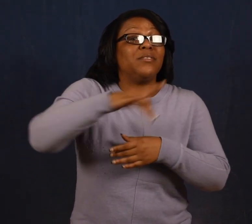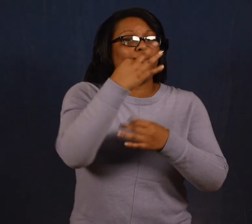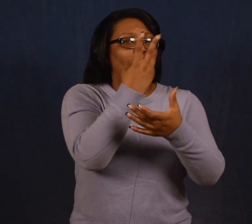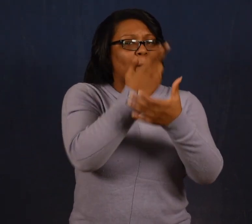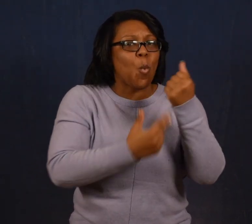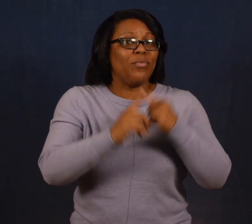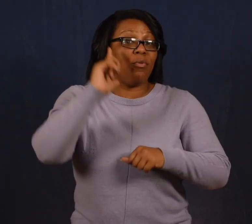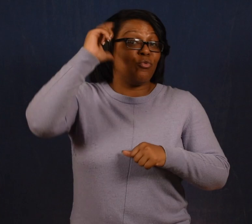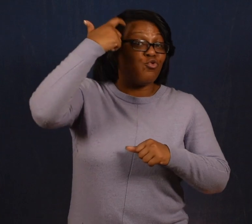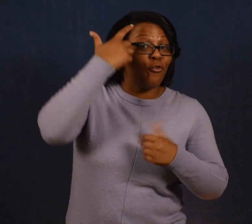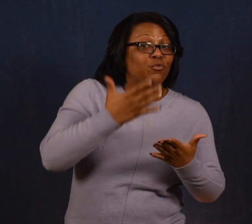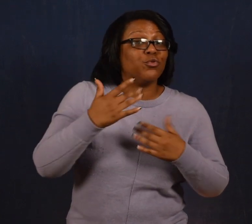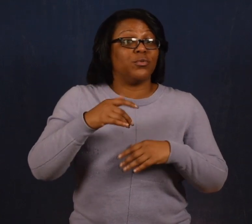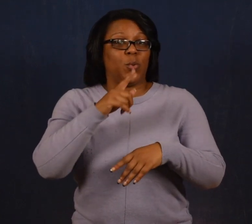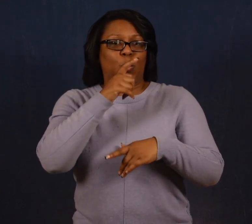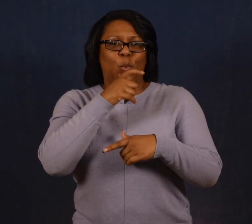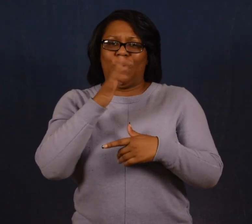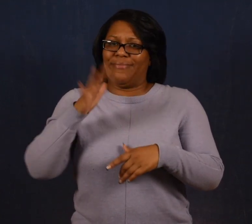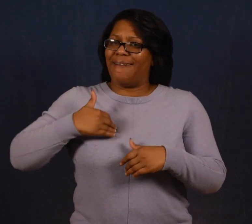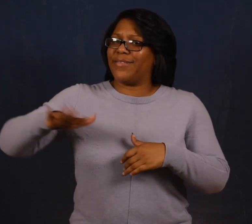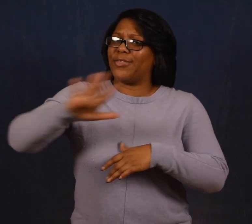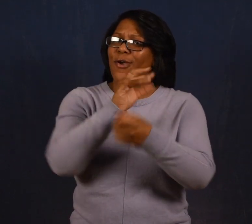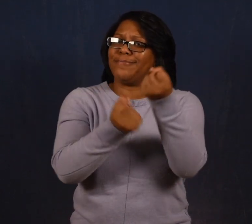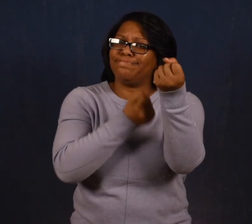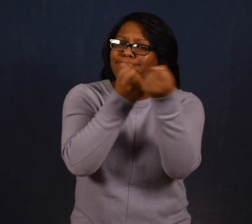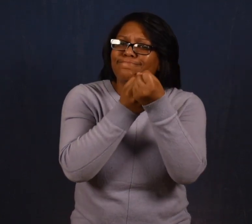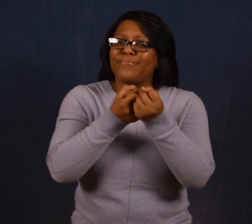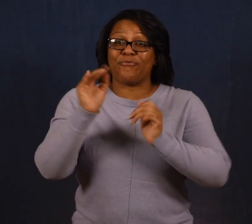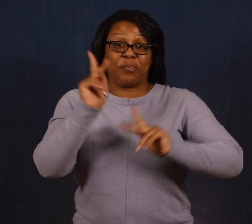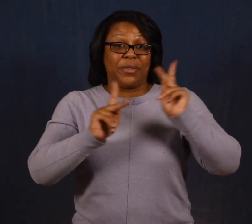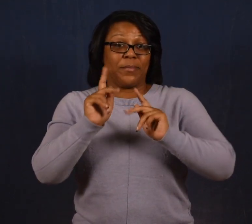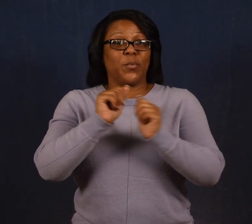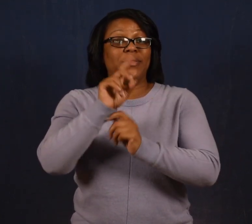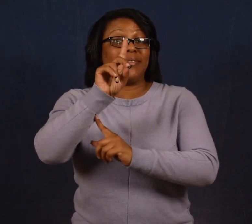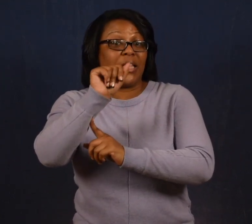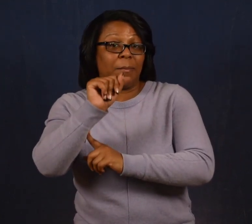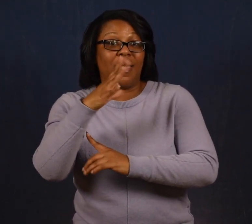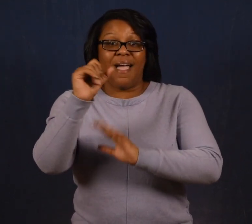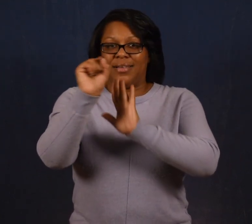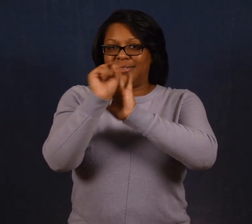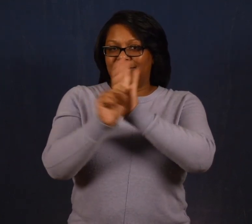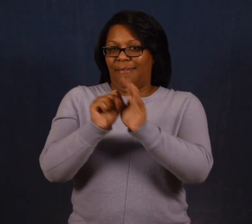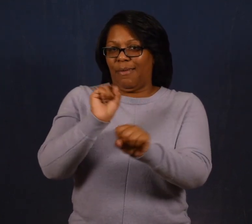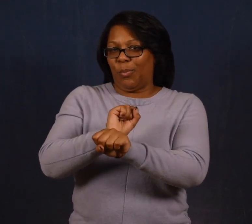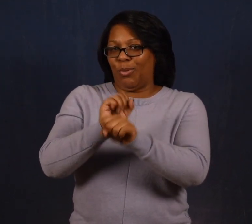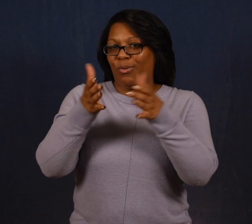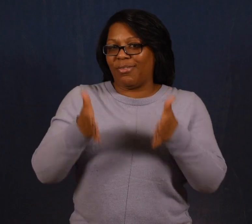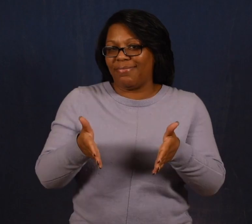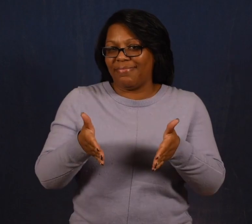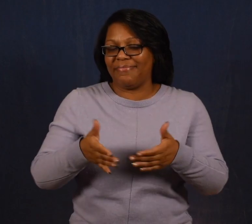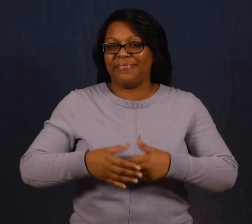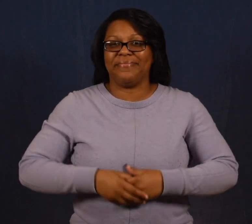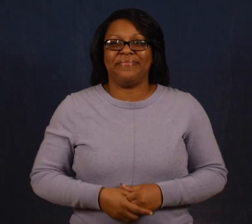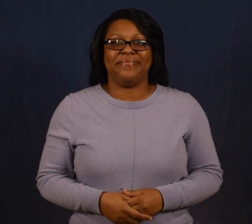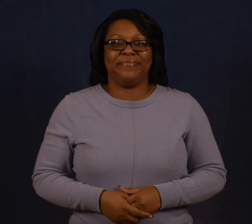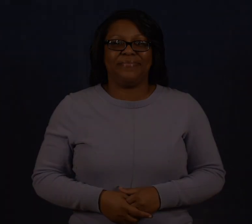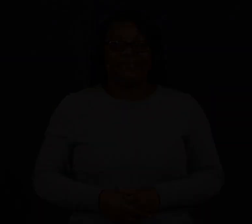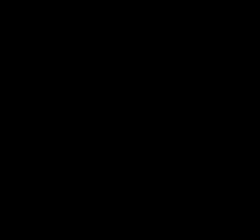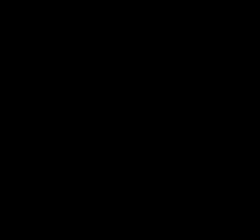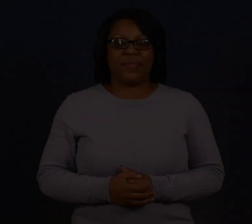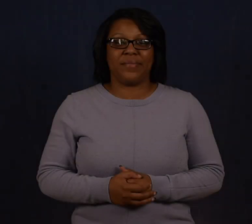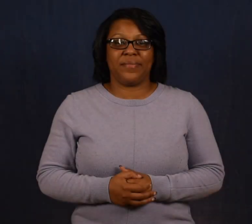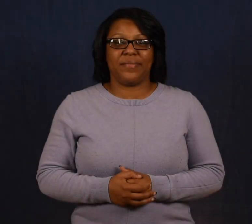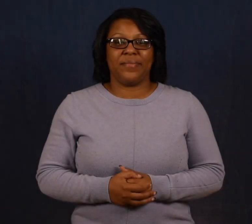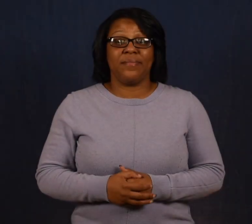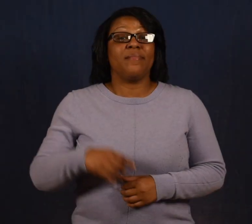We would also like to thank the offices of both Governors for their support of people with disabilities